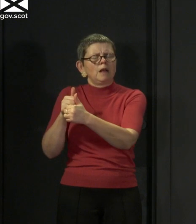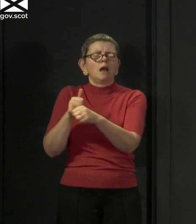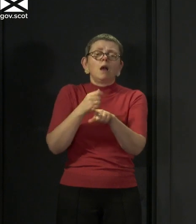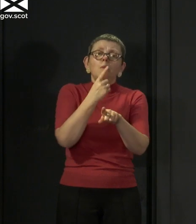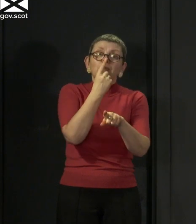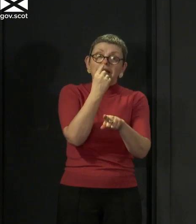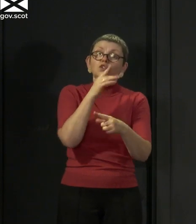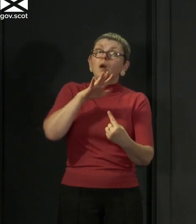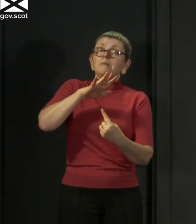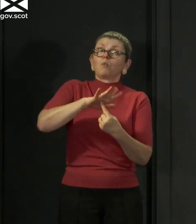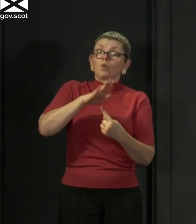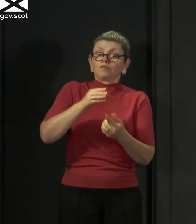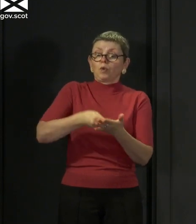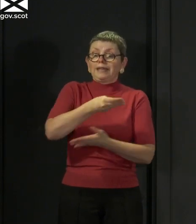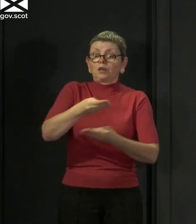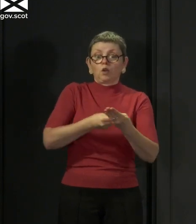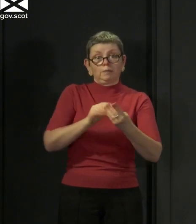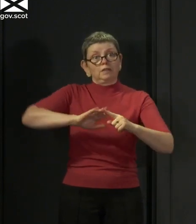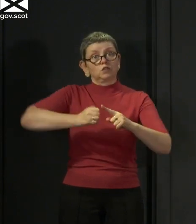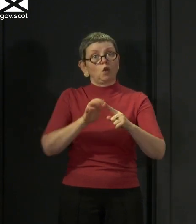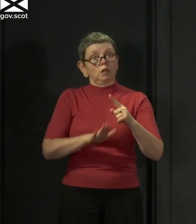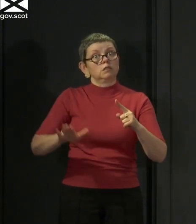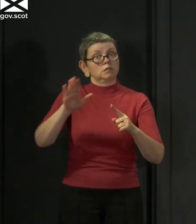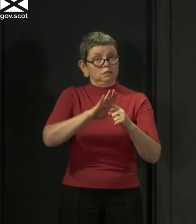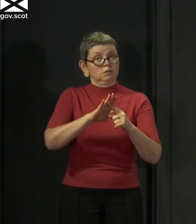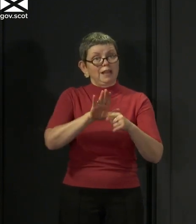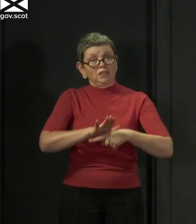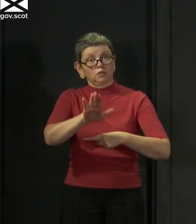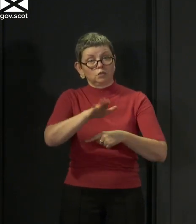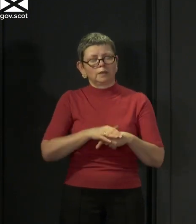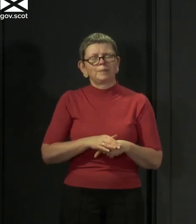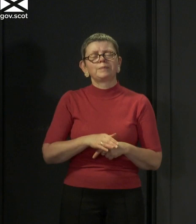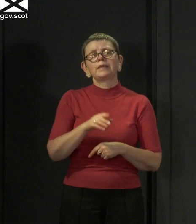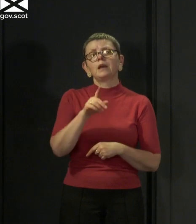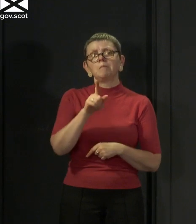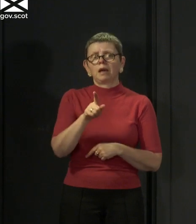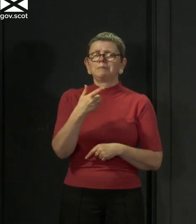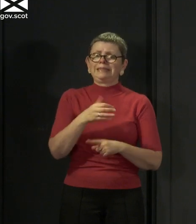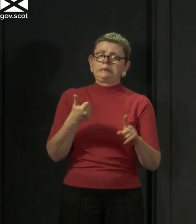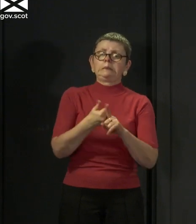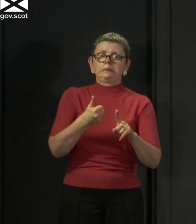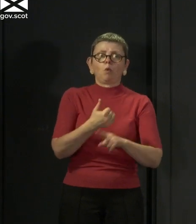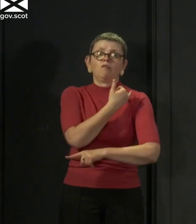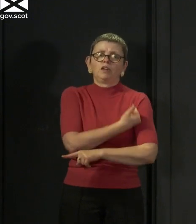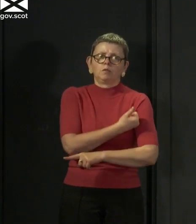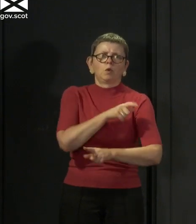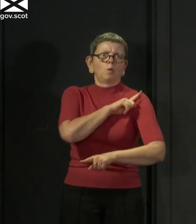vital to Scotland's economic future, or to the economy of local areas - but which have been made vulnerable by this crisis.